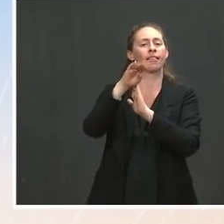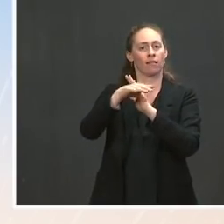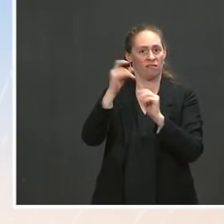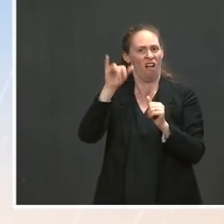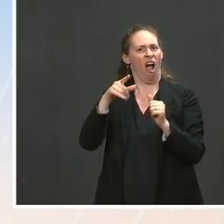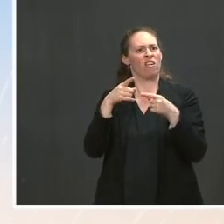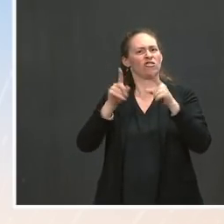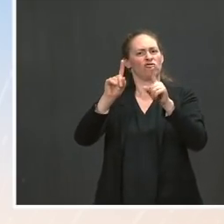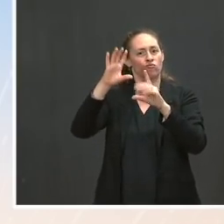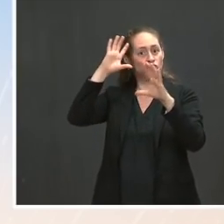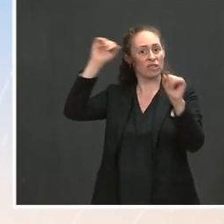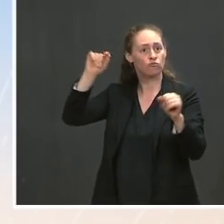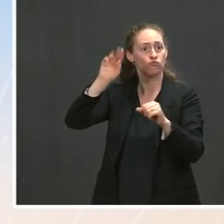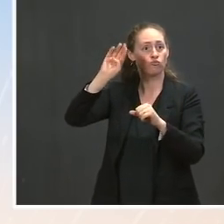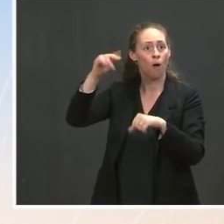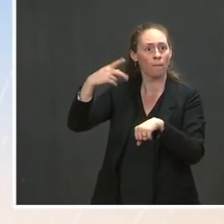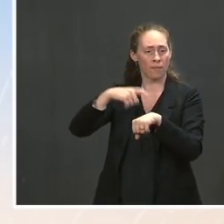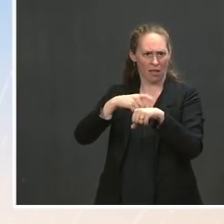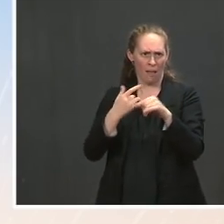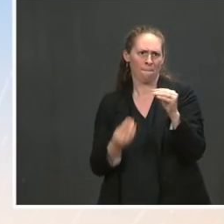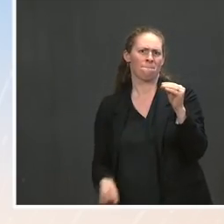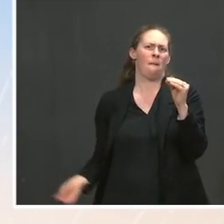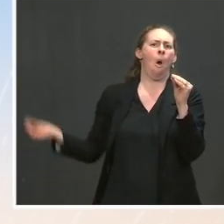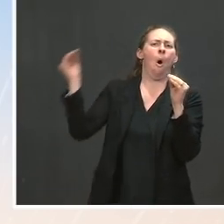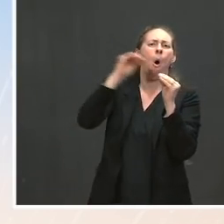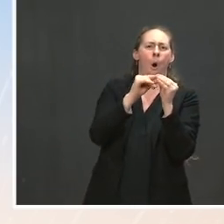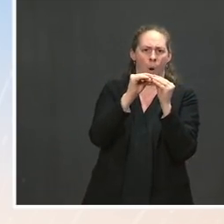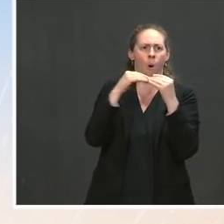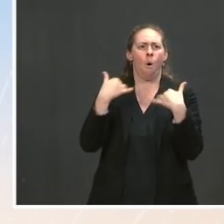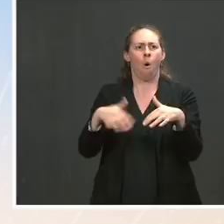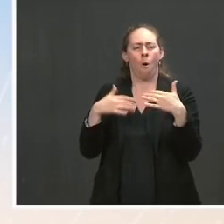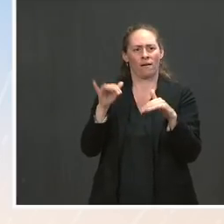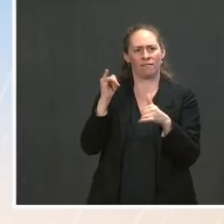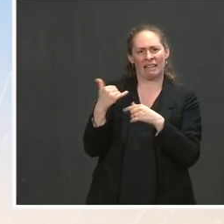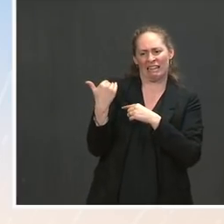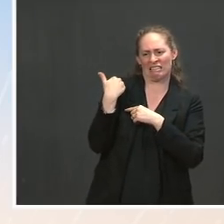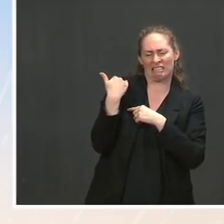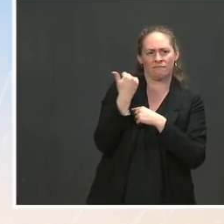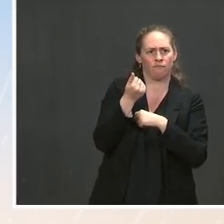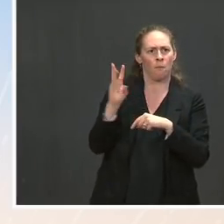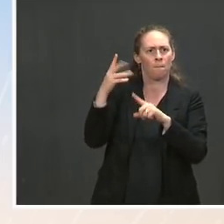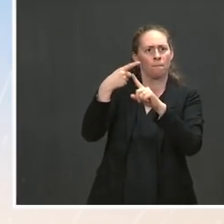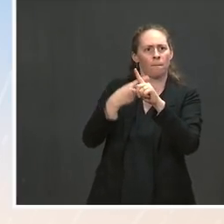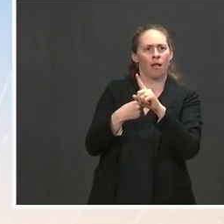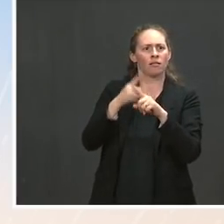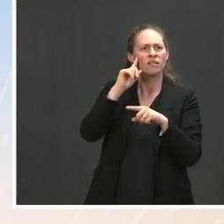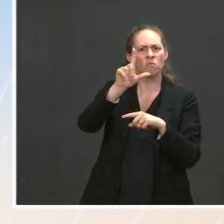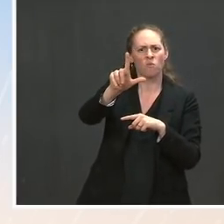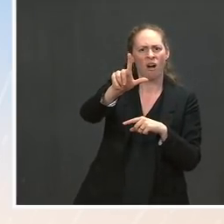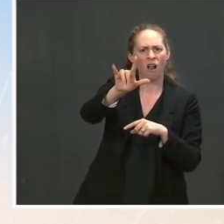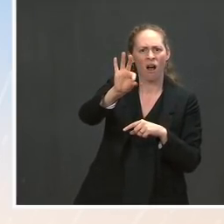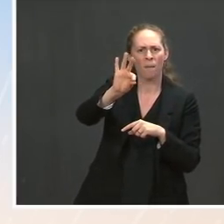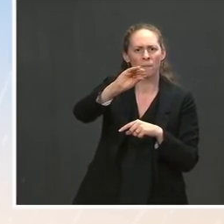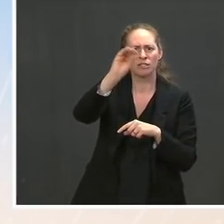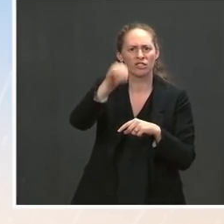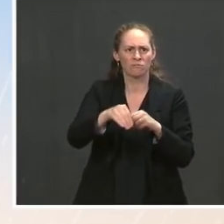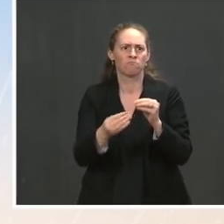We've seen an increase of about 29 percent over the last several months since he took office. The point is, we've dealt with this before.